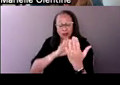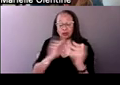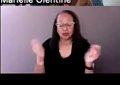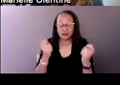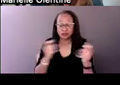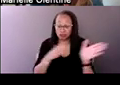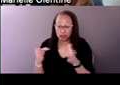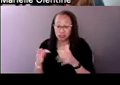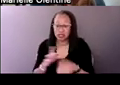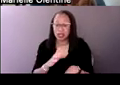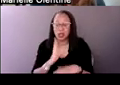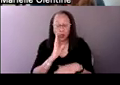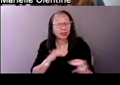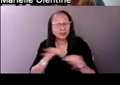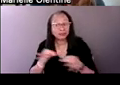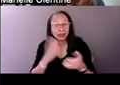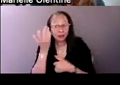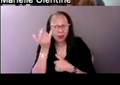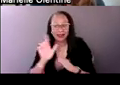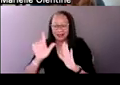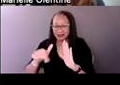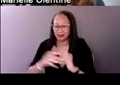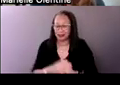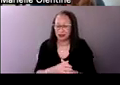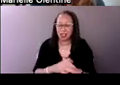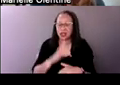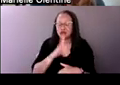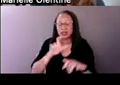free to take screenshots. It's actually already on IDA's Y ou T ube , as well.